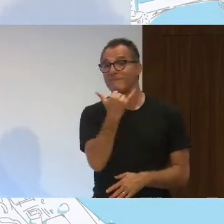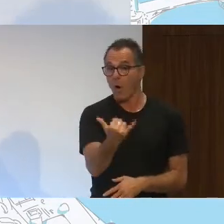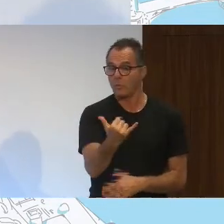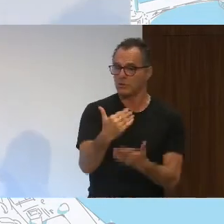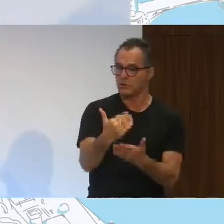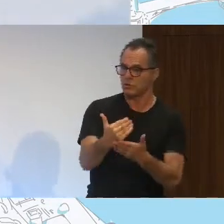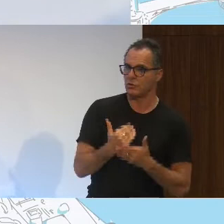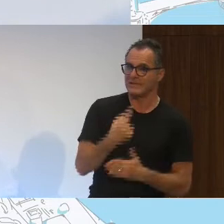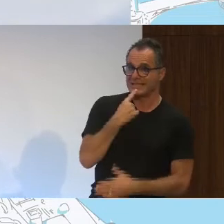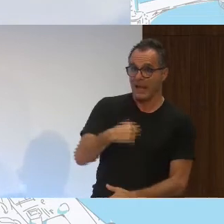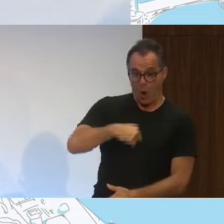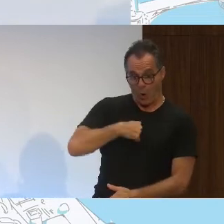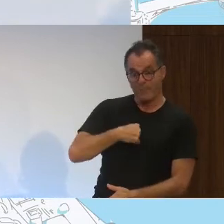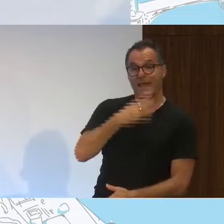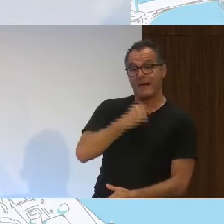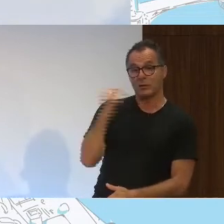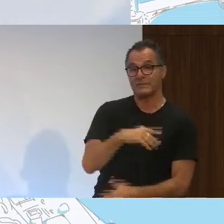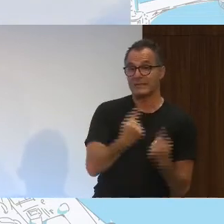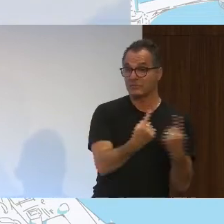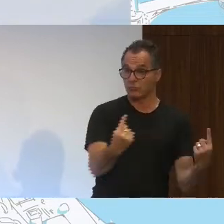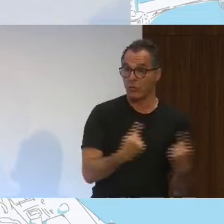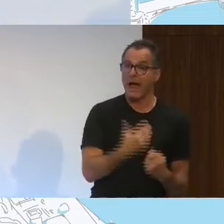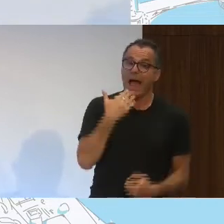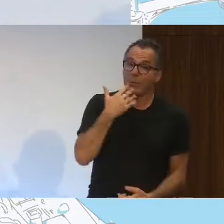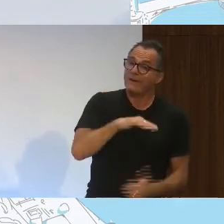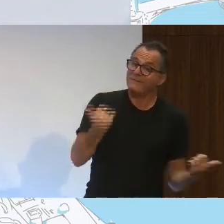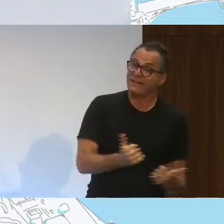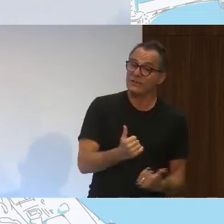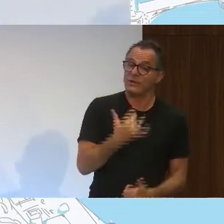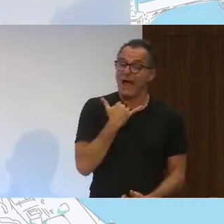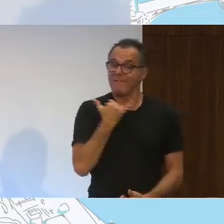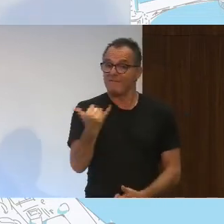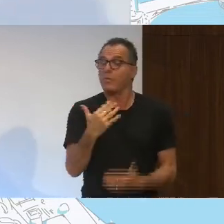and when I've finished I tell them I'm coming out to the room and that so that if there is any issue where they need